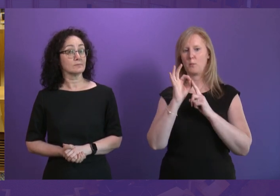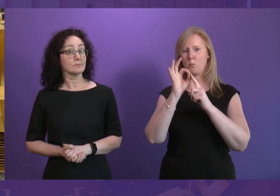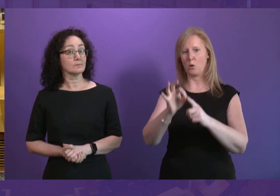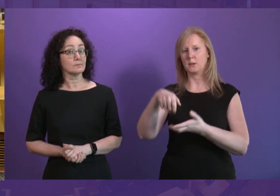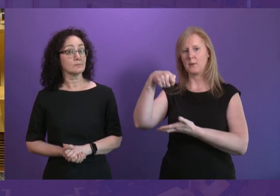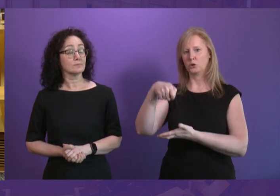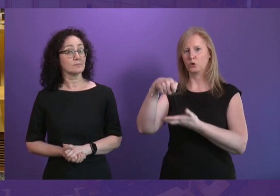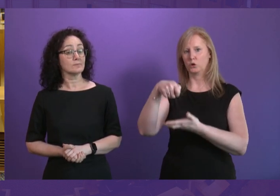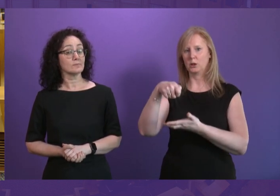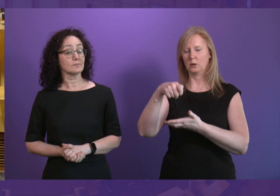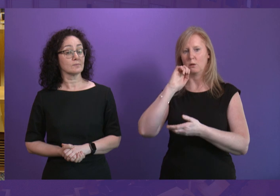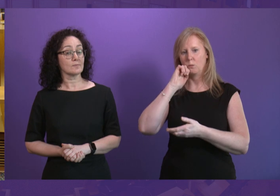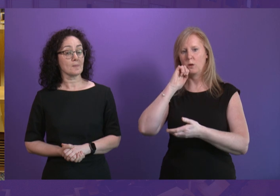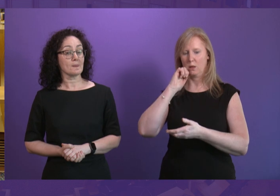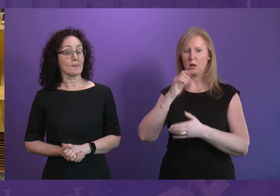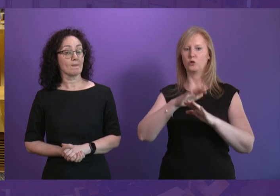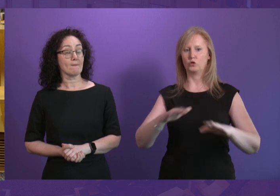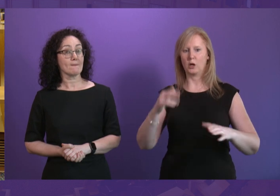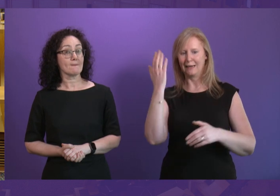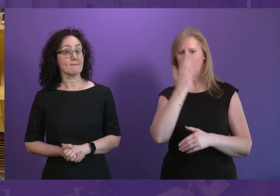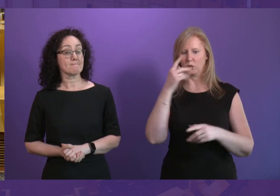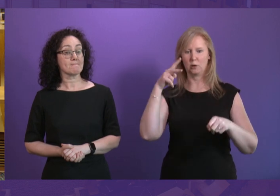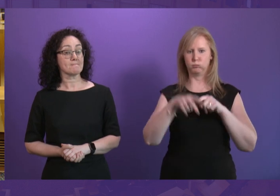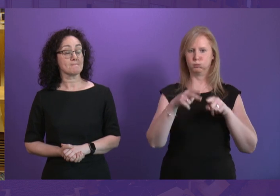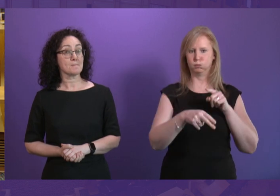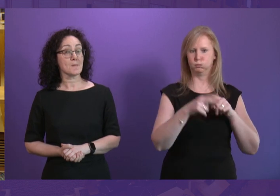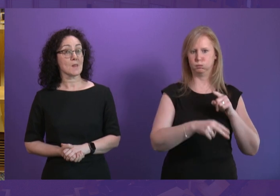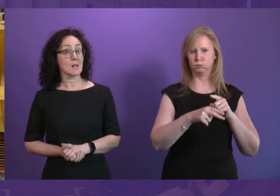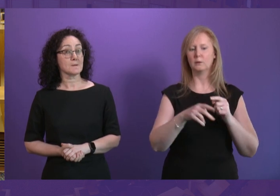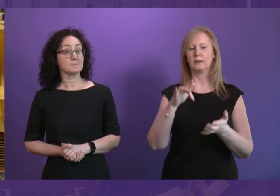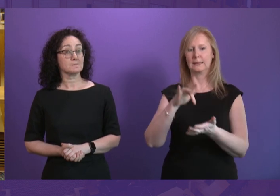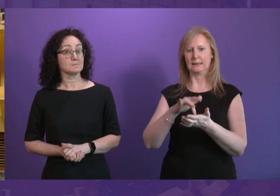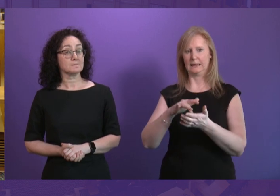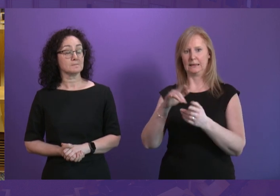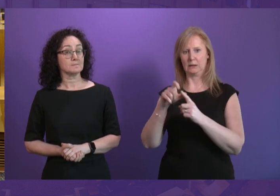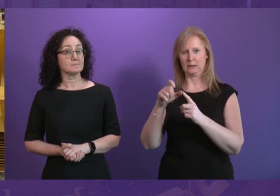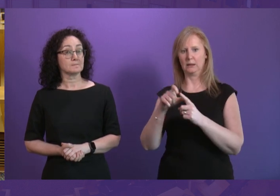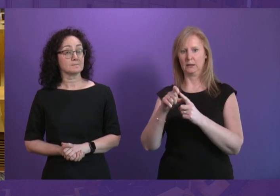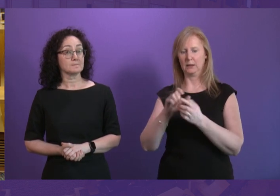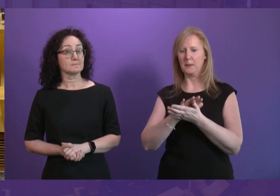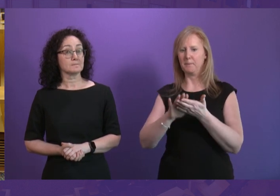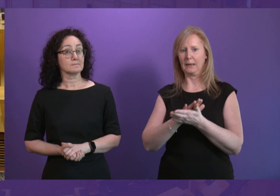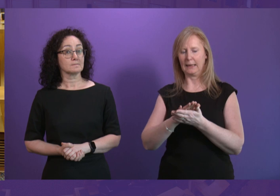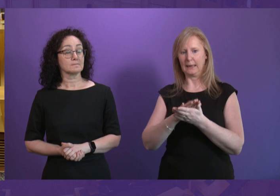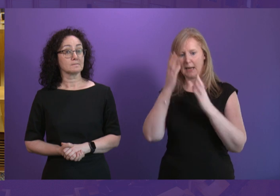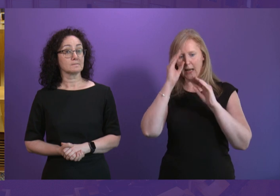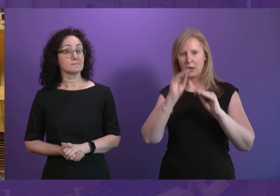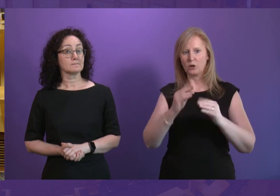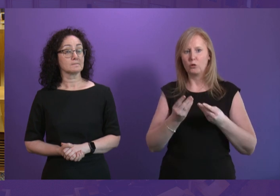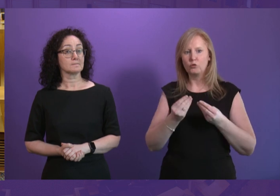that will cut children’s education in the city by cutting education resource workers,